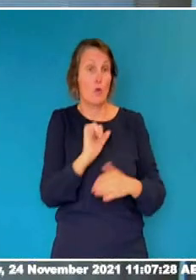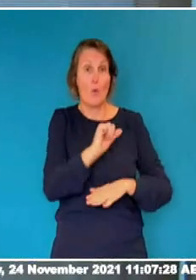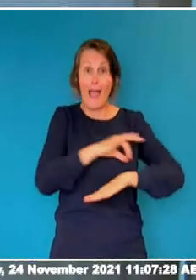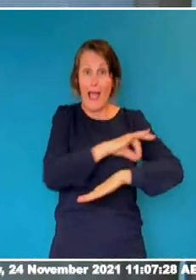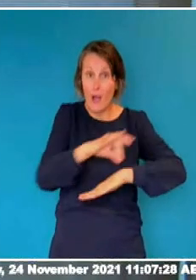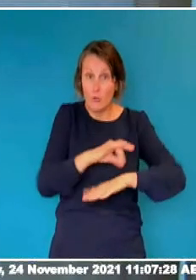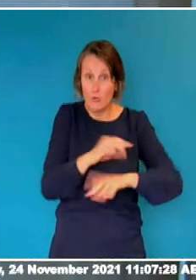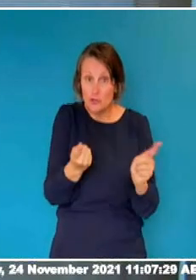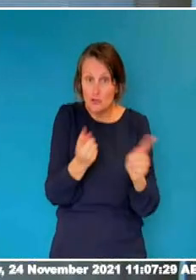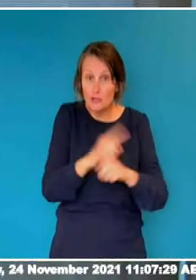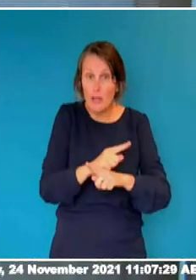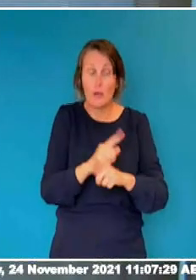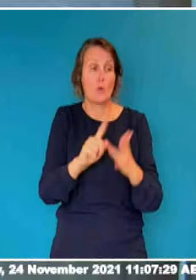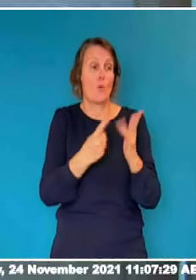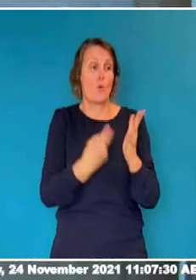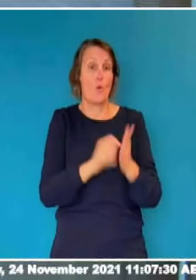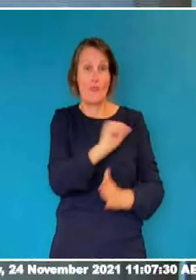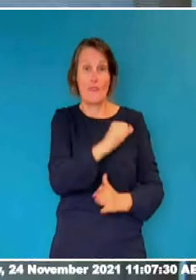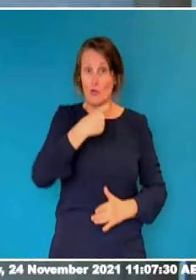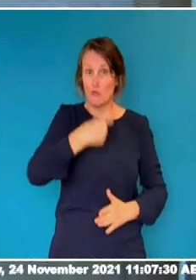role, or is it just time out?